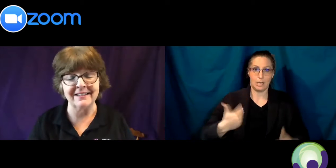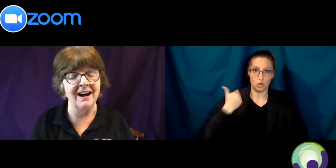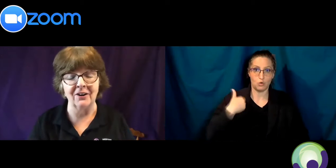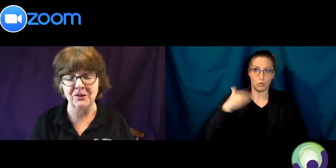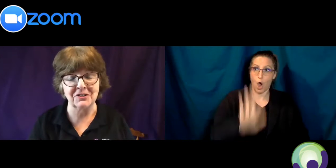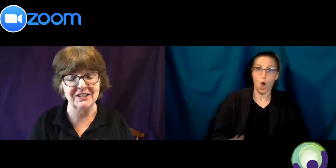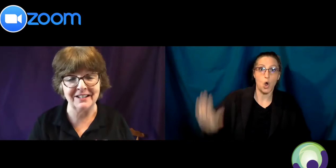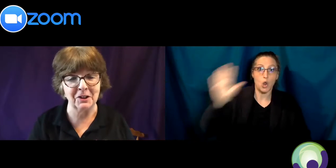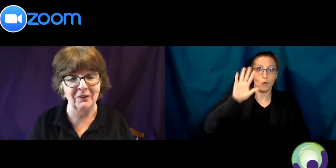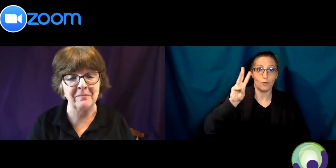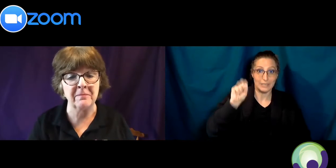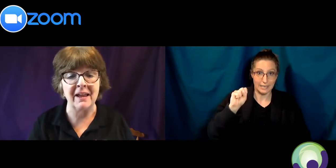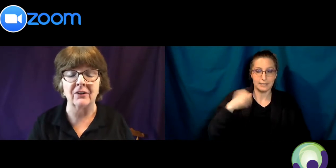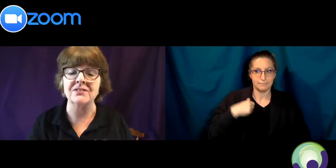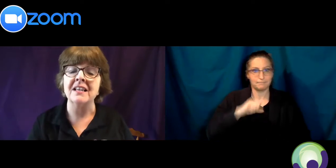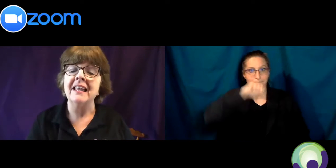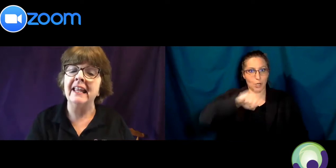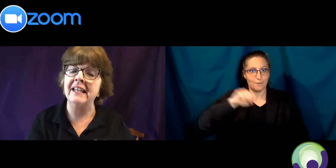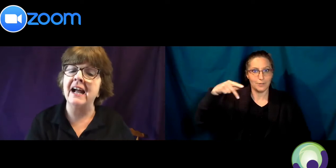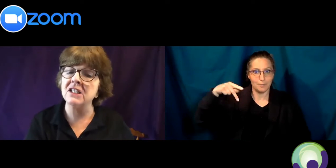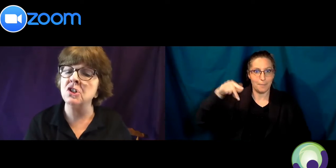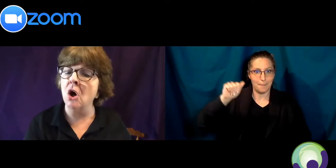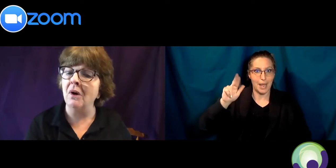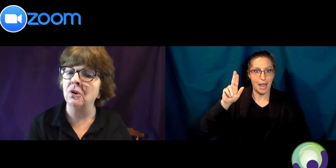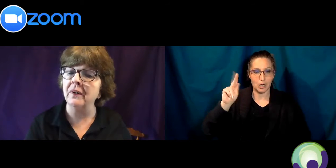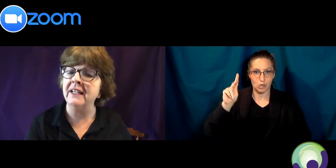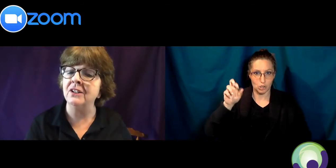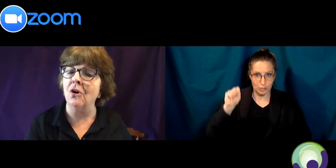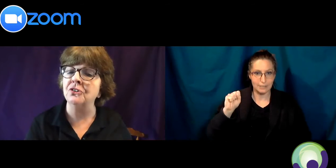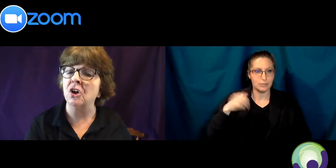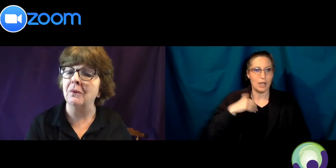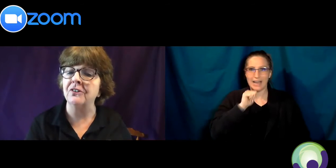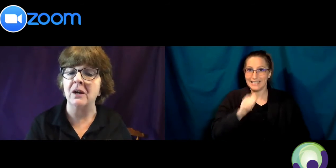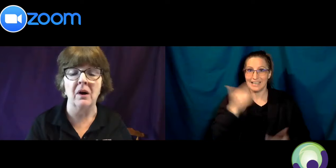are interested in the Green Bay Packers and I didn't know what Green and Gold Career Day was,